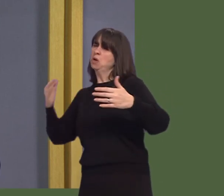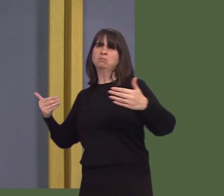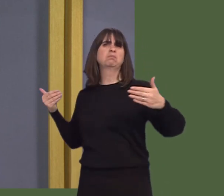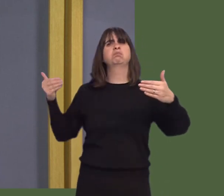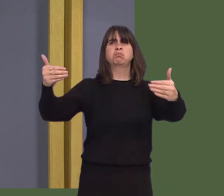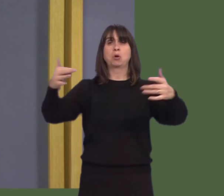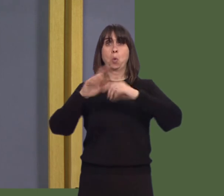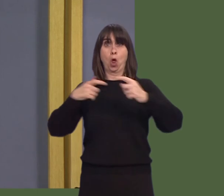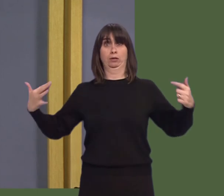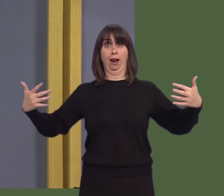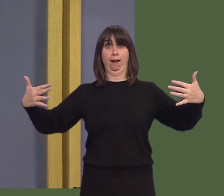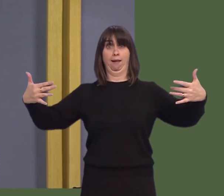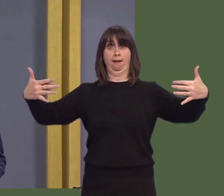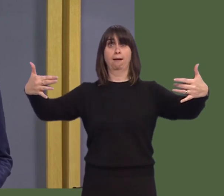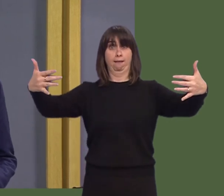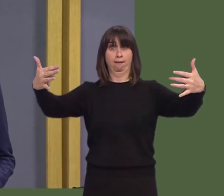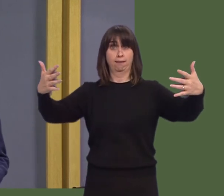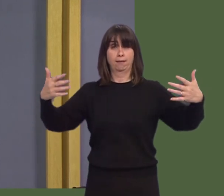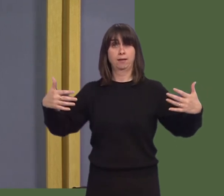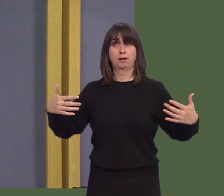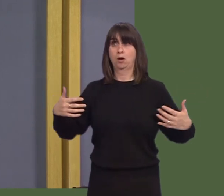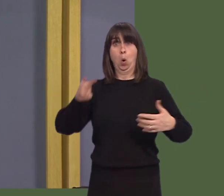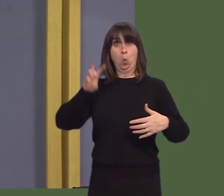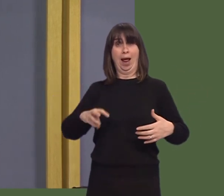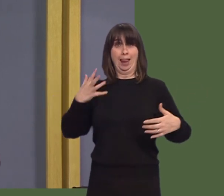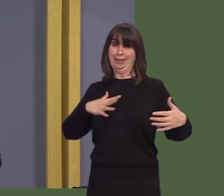again in Wales, given recent cases, such as Lucy's law?